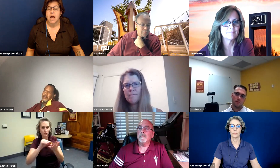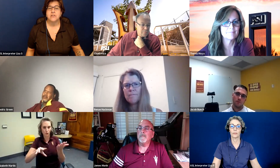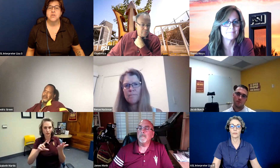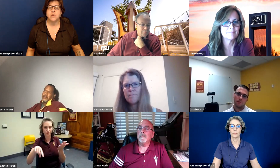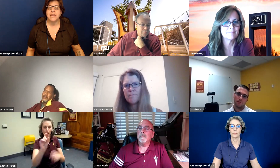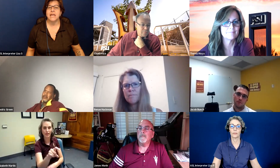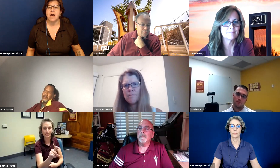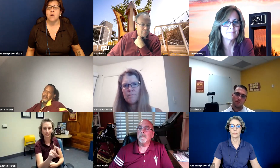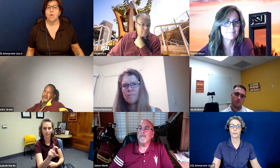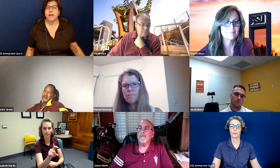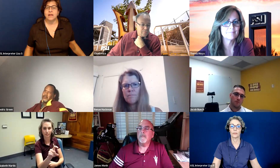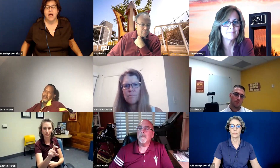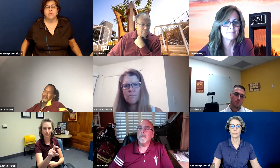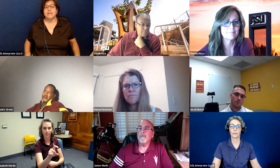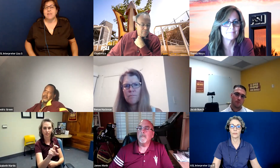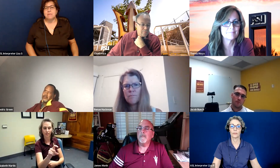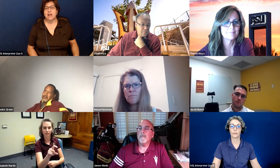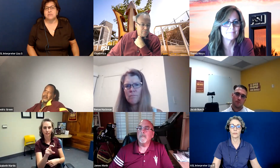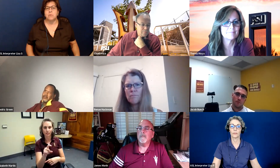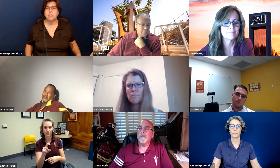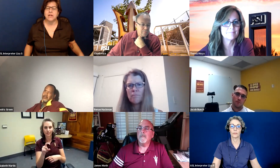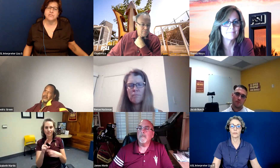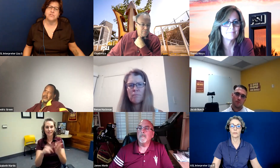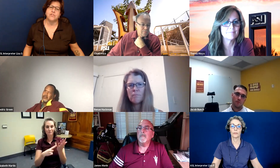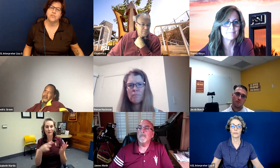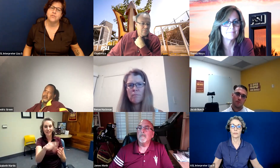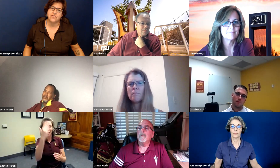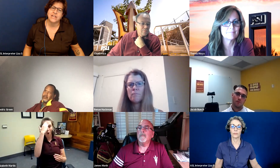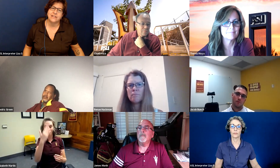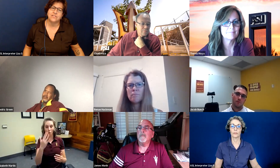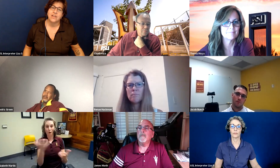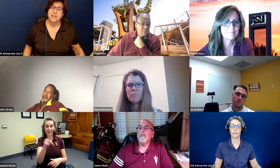Also, we want to not only give them advice, but we want to listen to the student's needs.